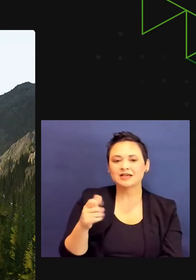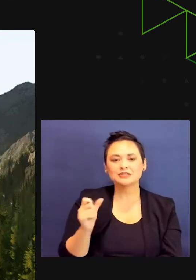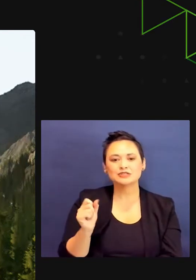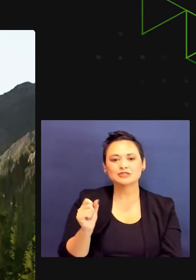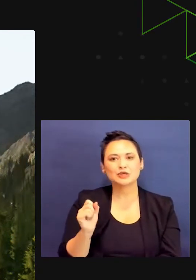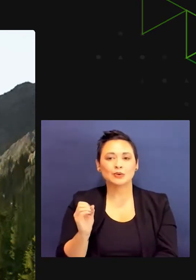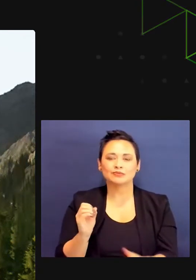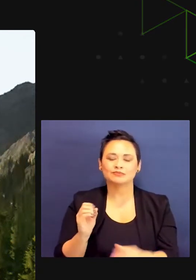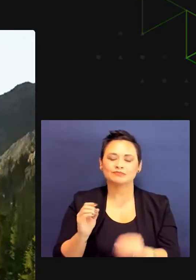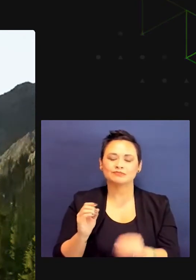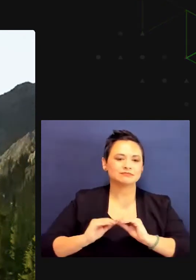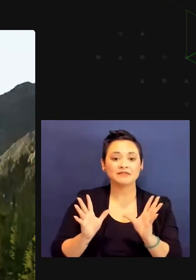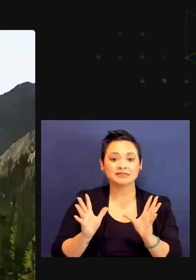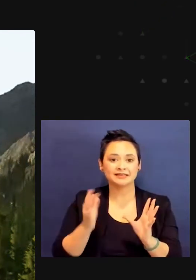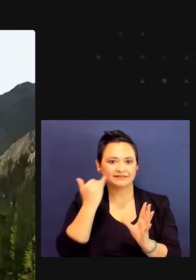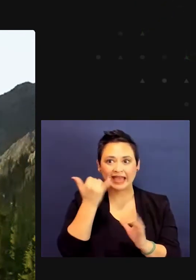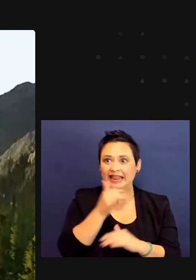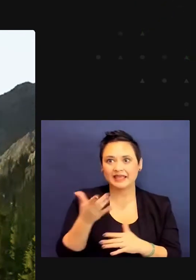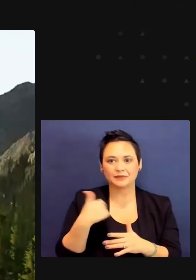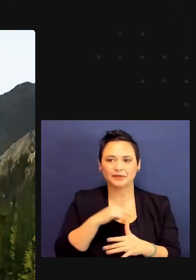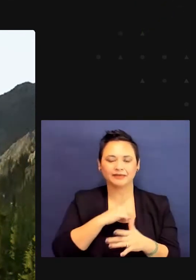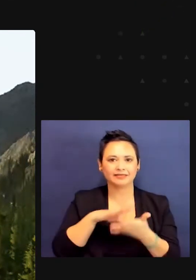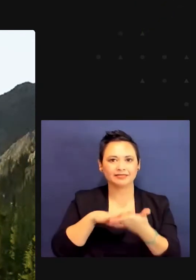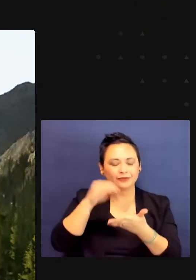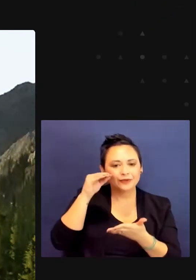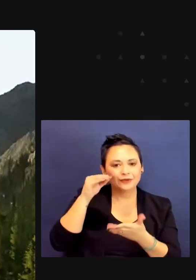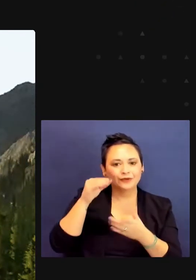what everyone has said is that overall representation matters, right?